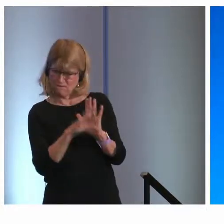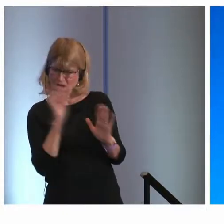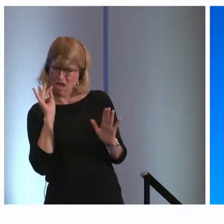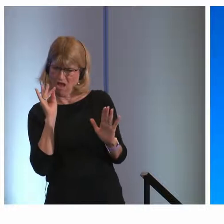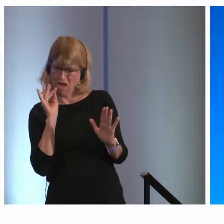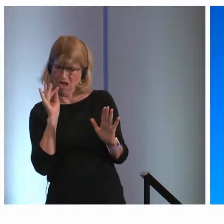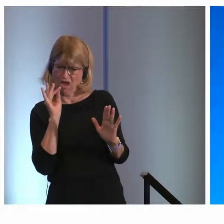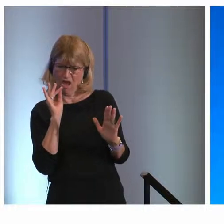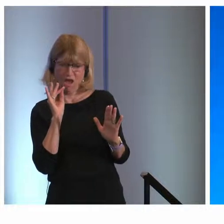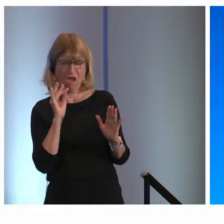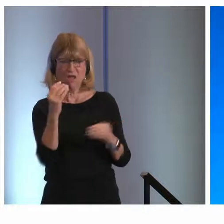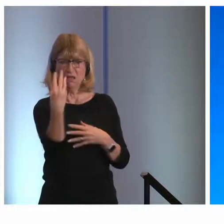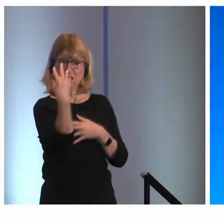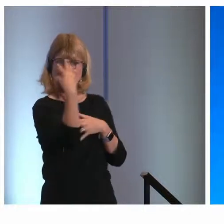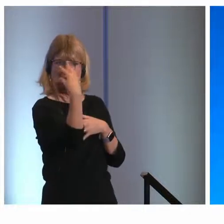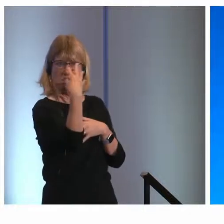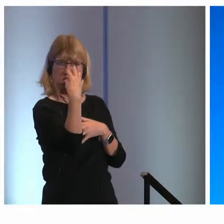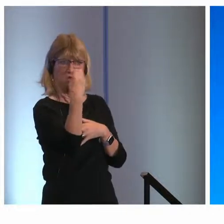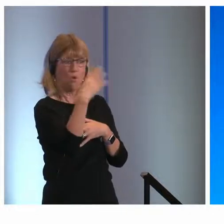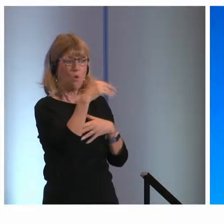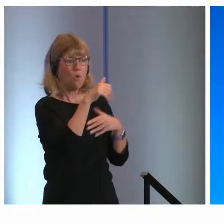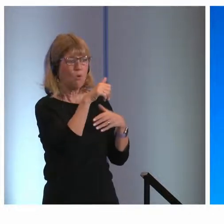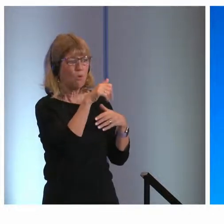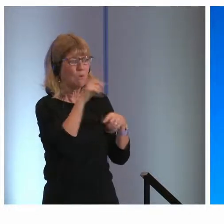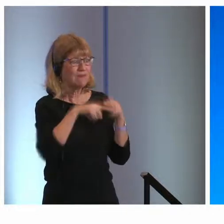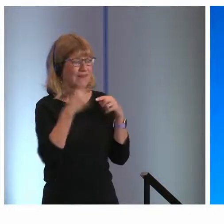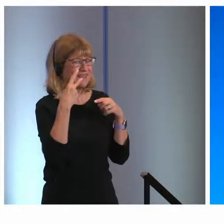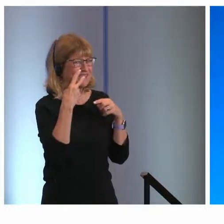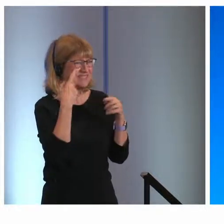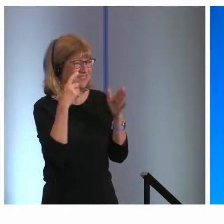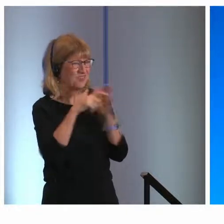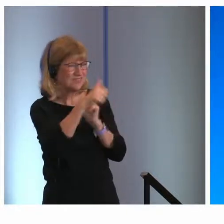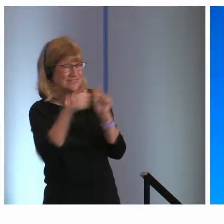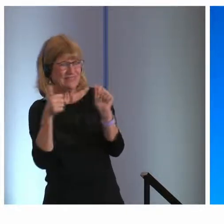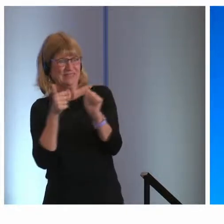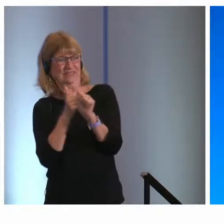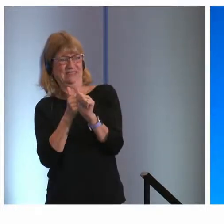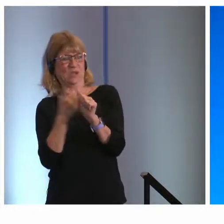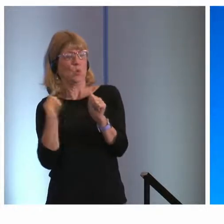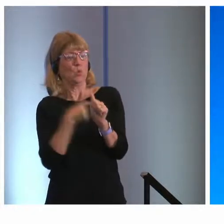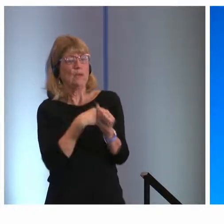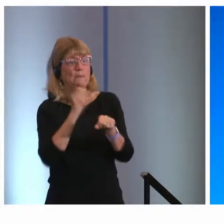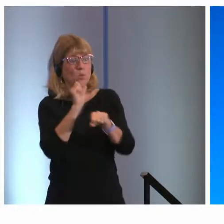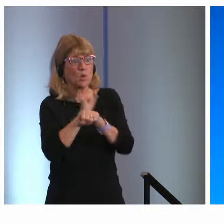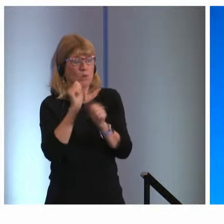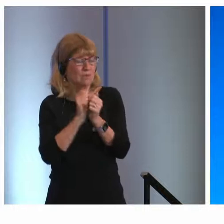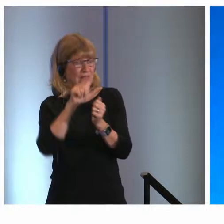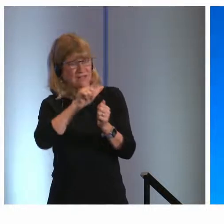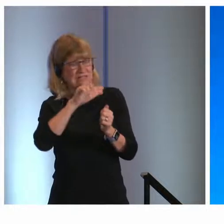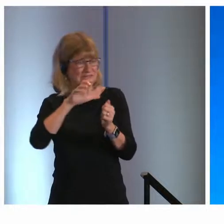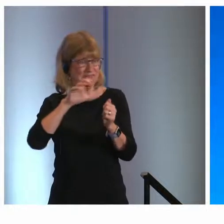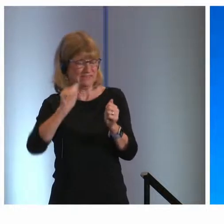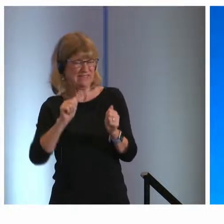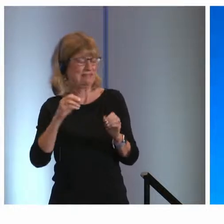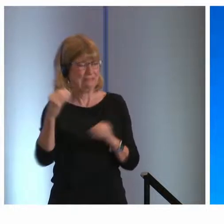≫ (Pause), Tari Hartman Squire: So where do you find the talent? Where do you find it in front of and behind the camera? We've been working with Lights!